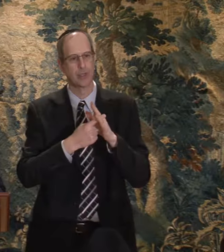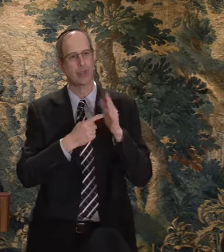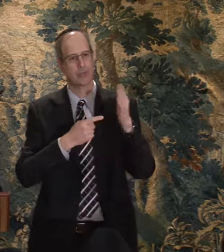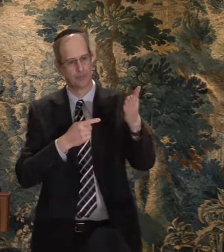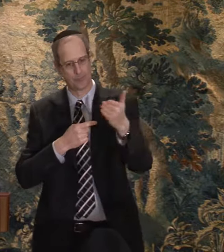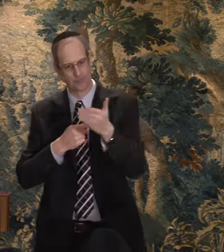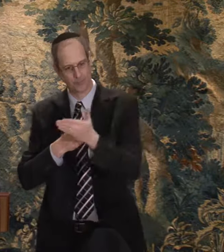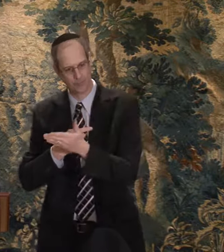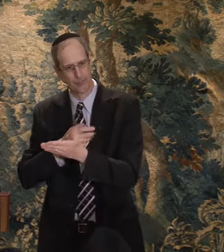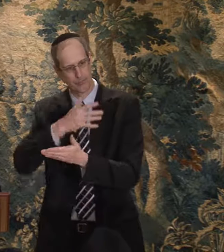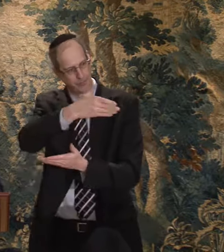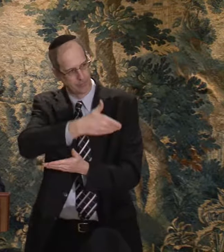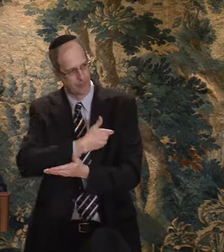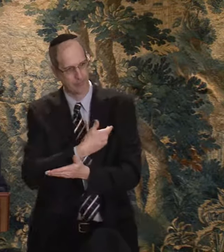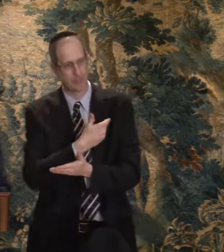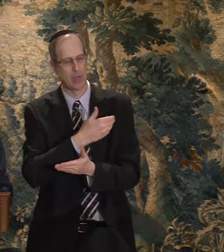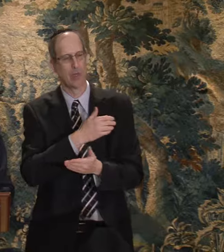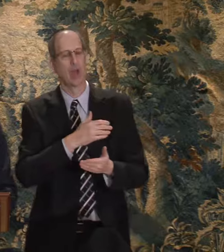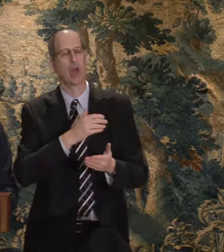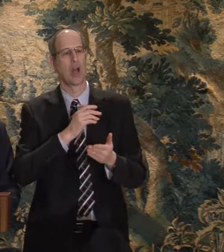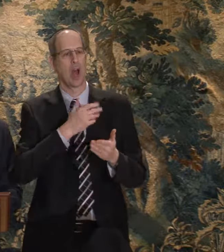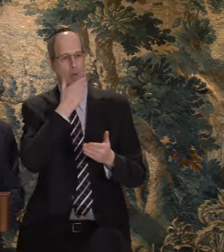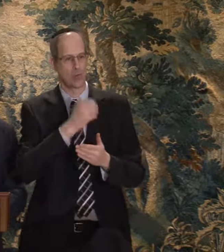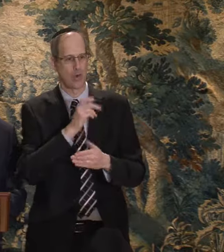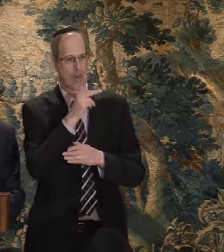guest speaker our pace our own